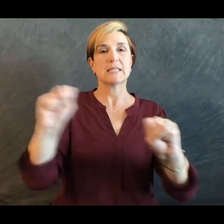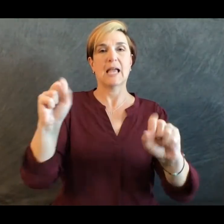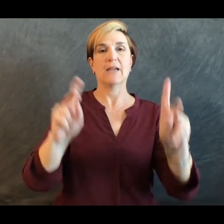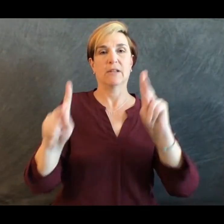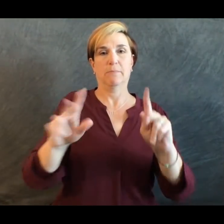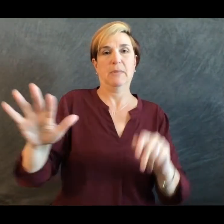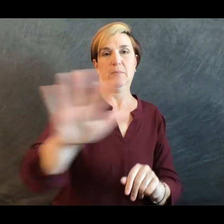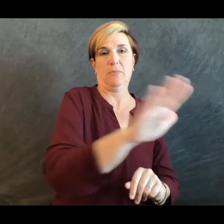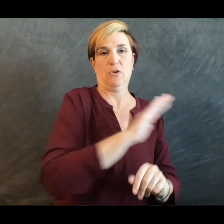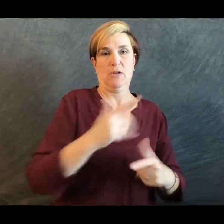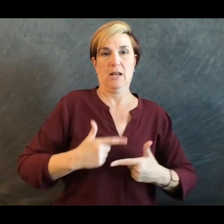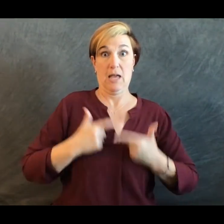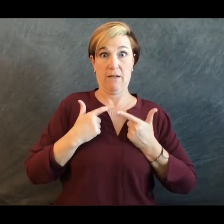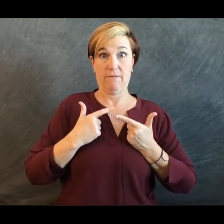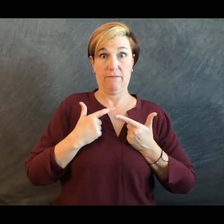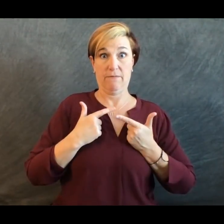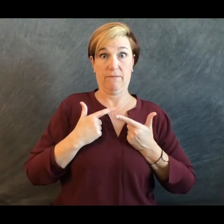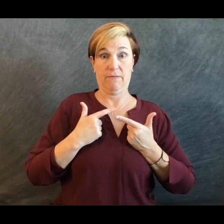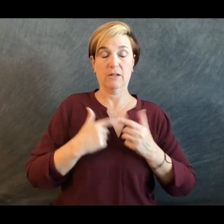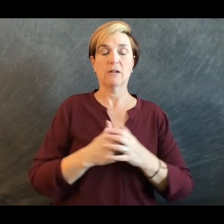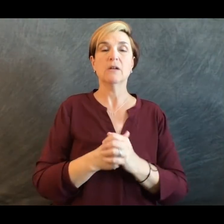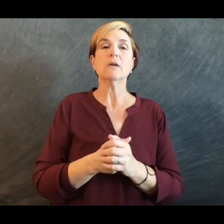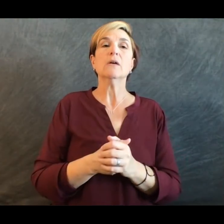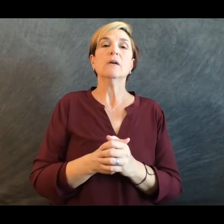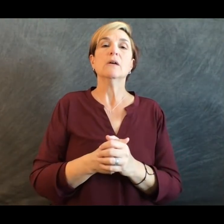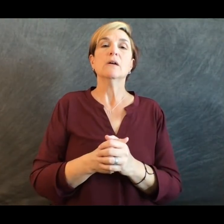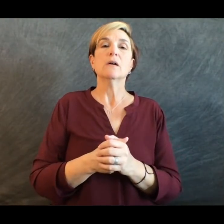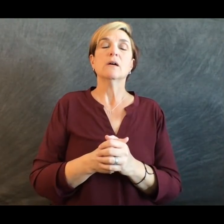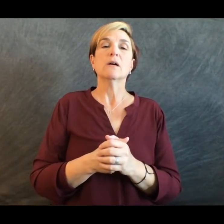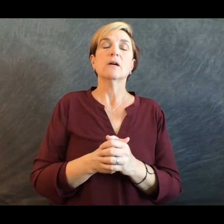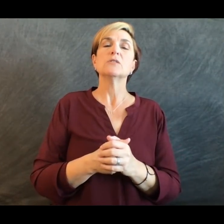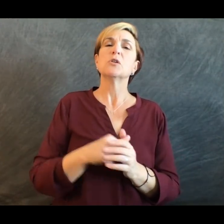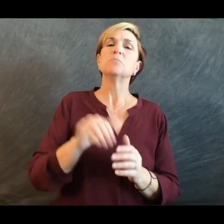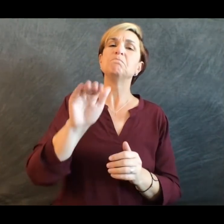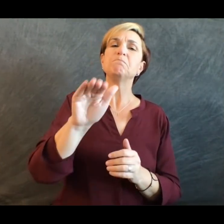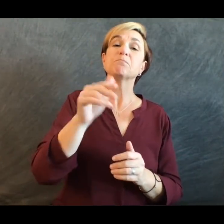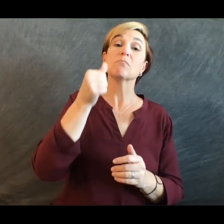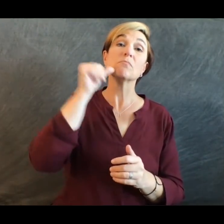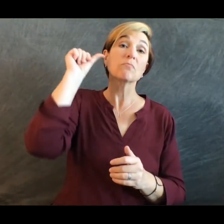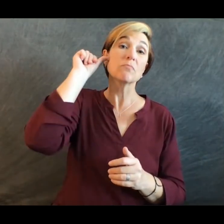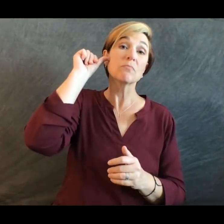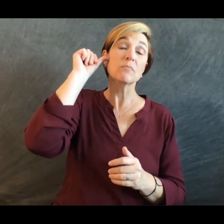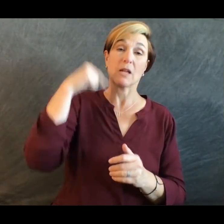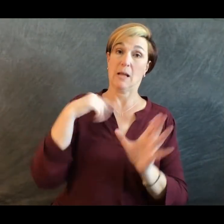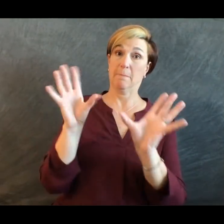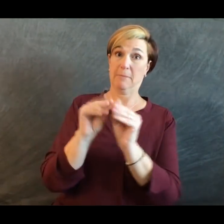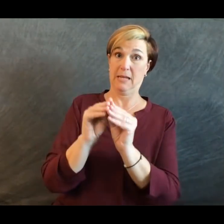Direction yesterday I met with 2,000 Hispanic leaders from their communities